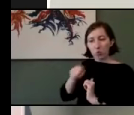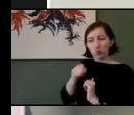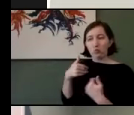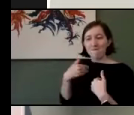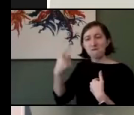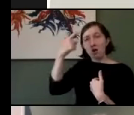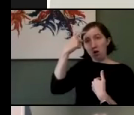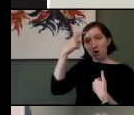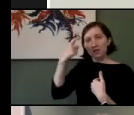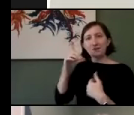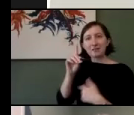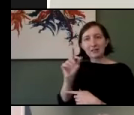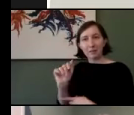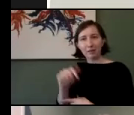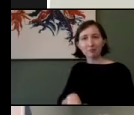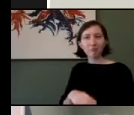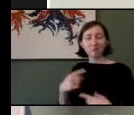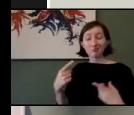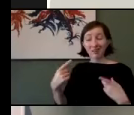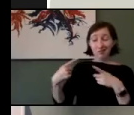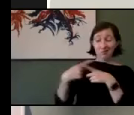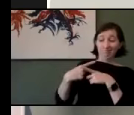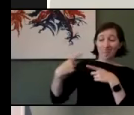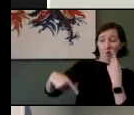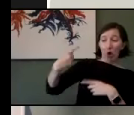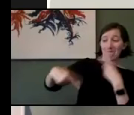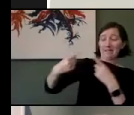Carolyn Philips: I've been in that situation.